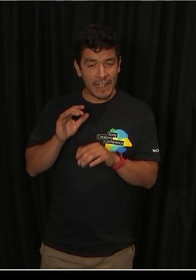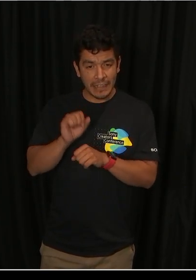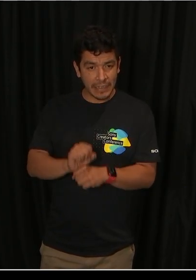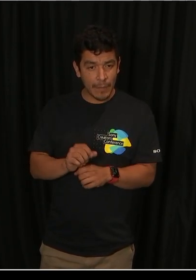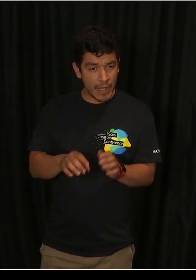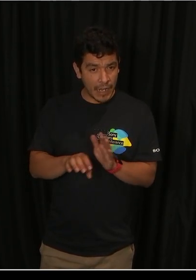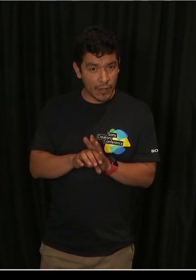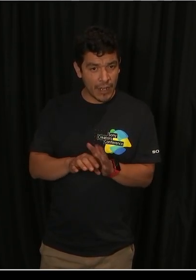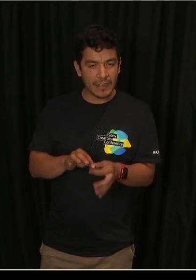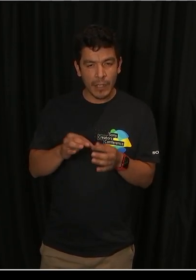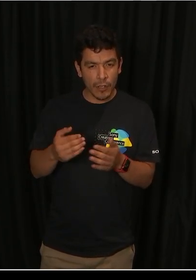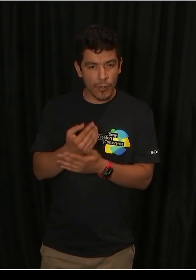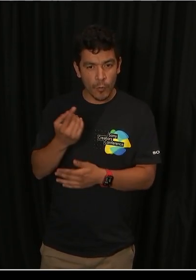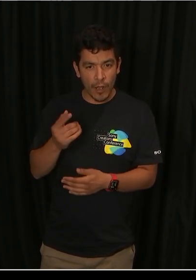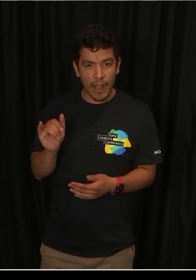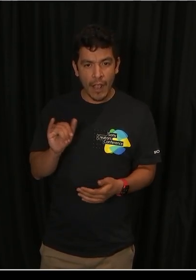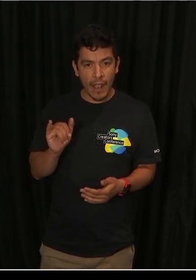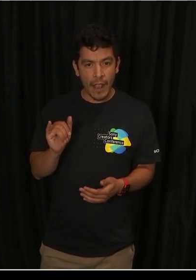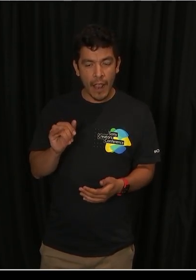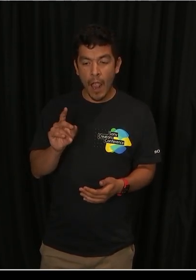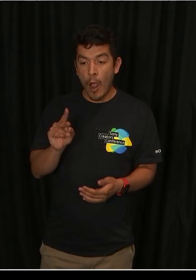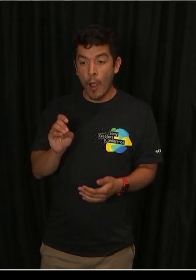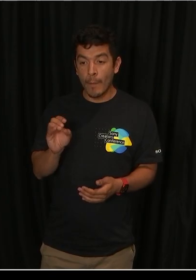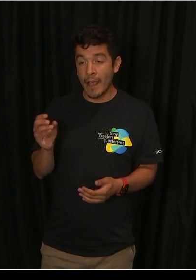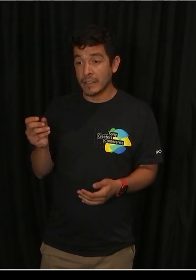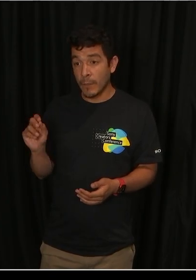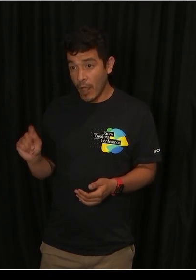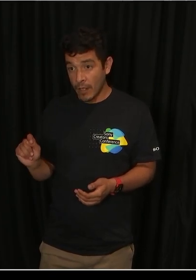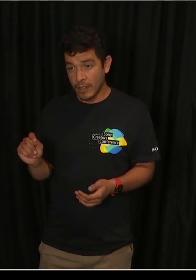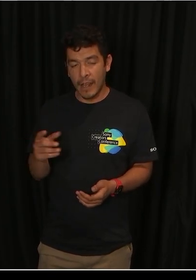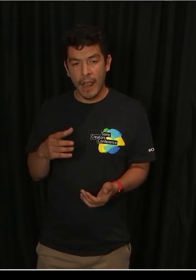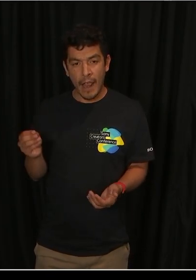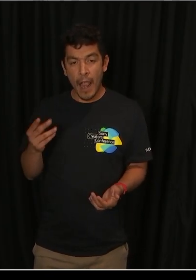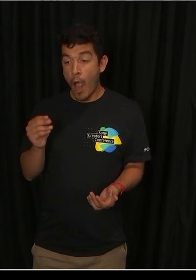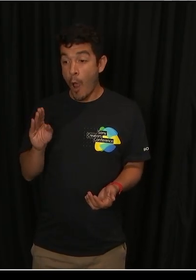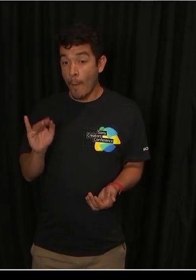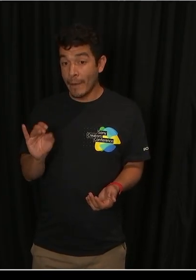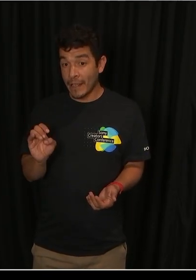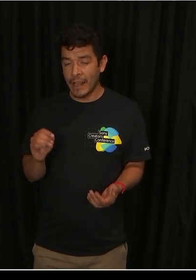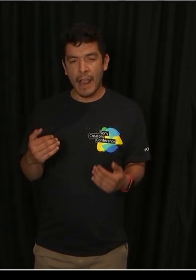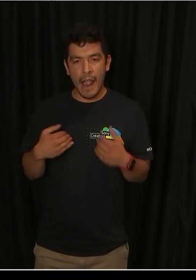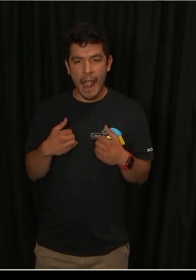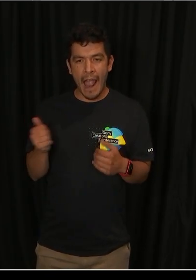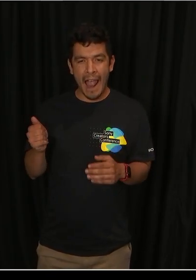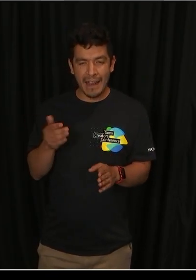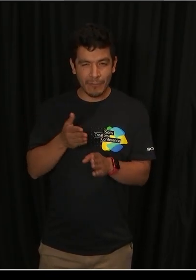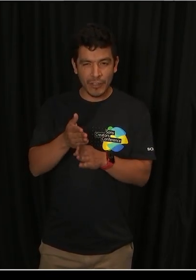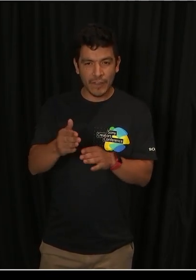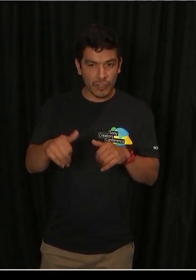especially new ones like Hobie and Spot. And Hobie had some particular challenges